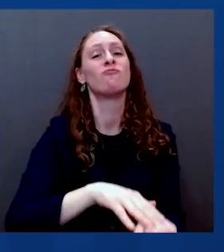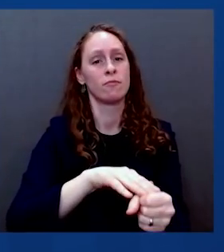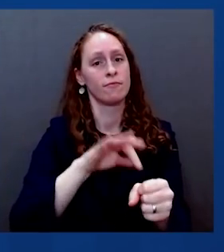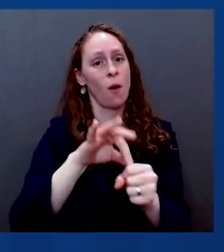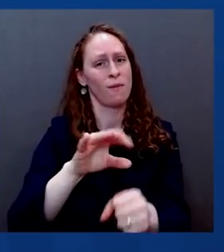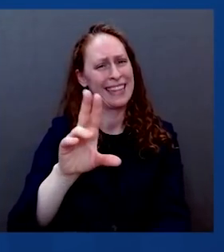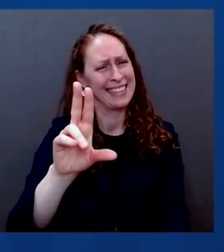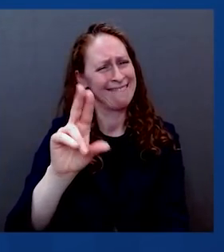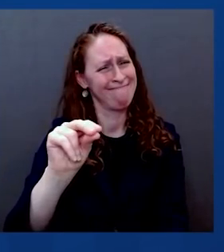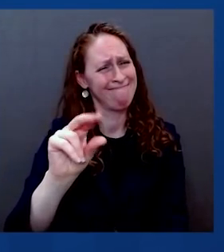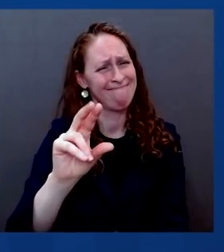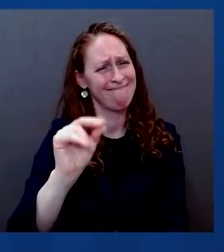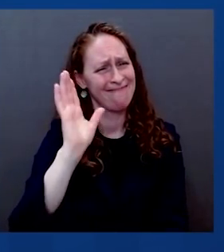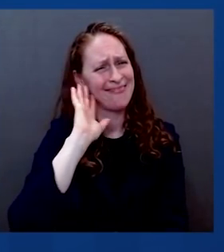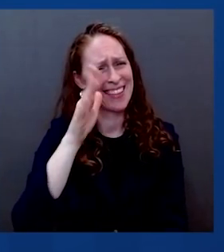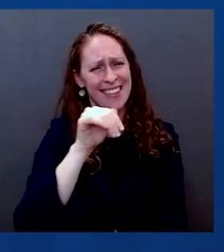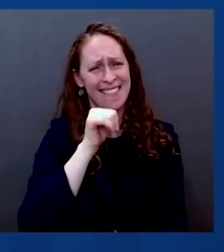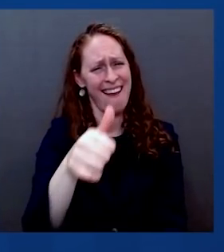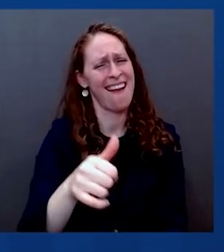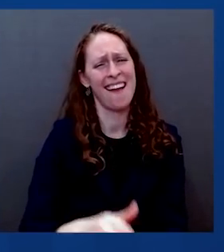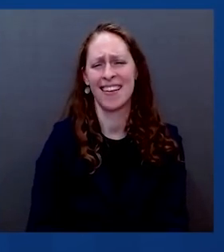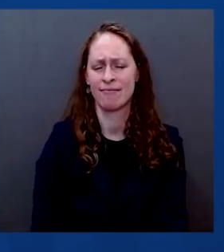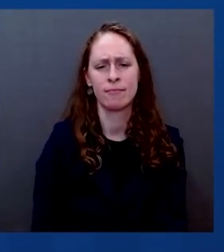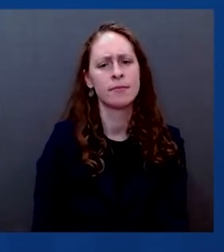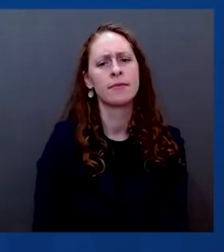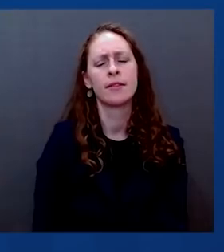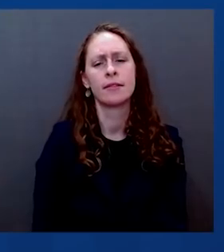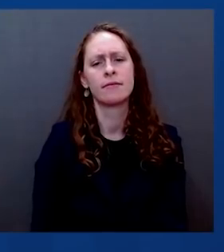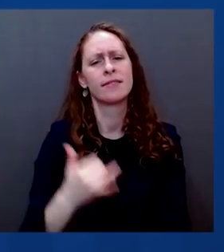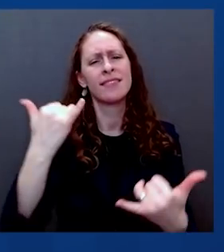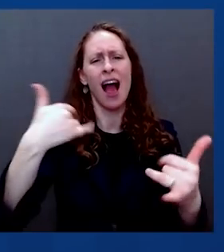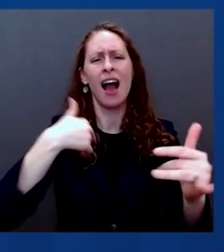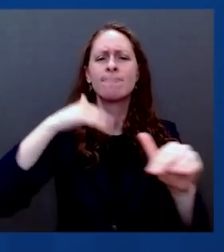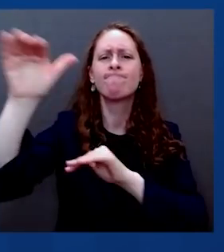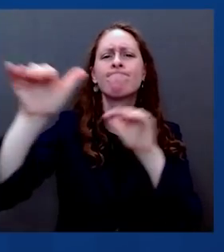How do you want to be remembered? At consequential moments in history,